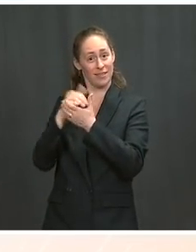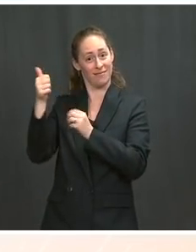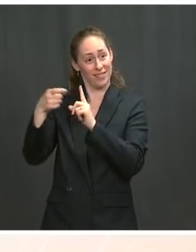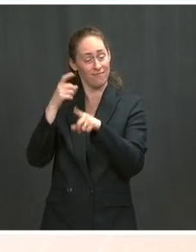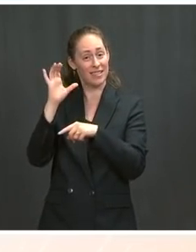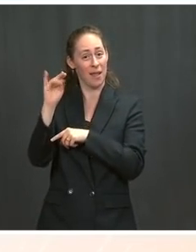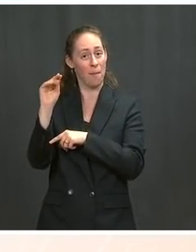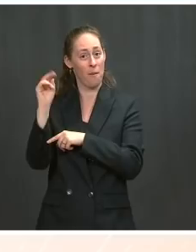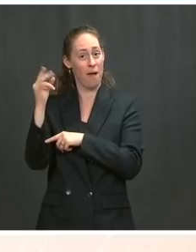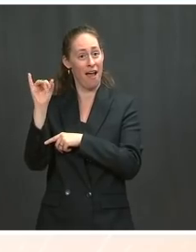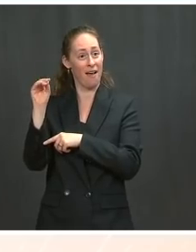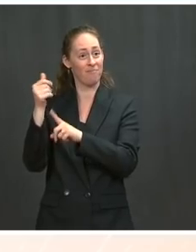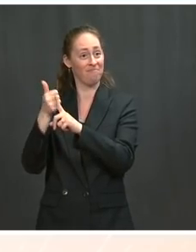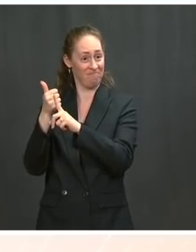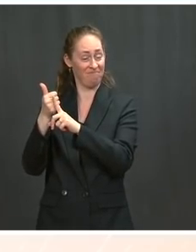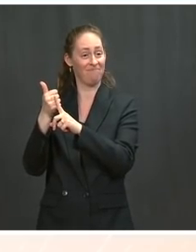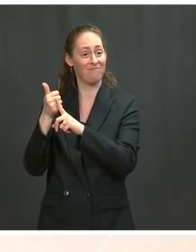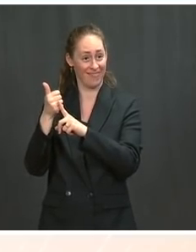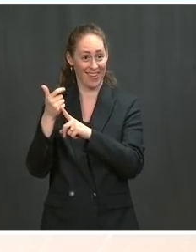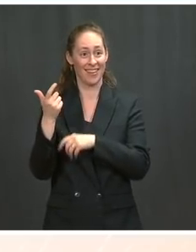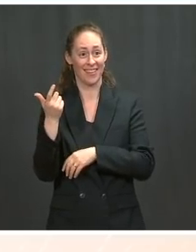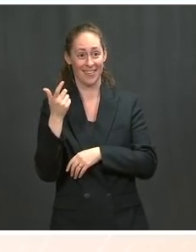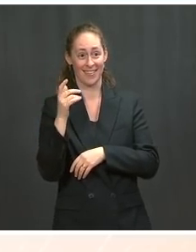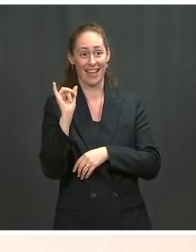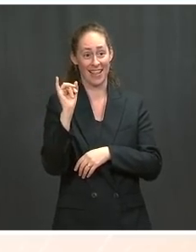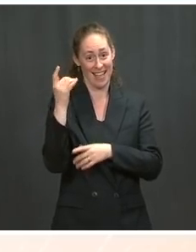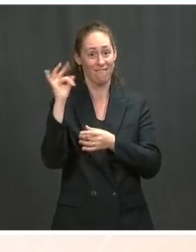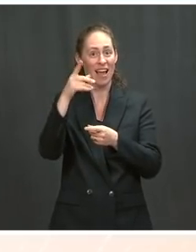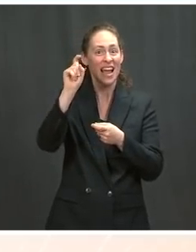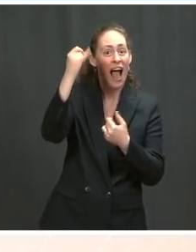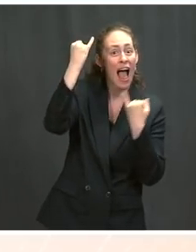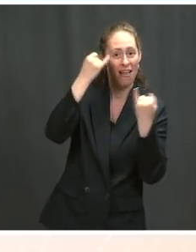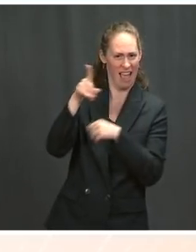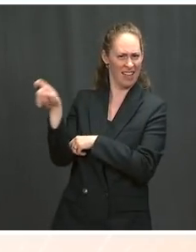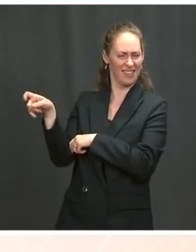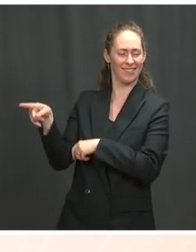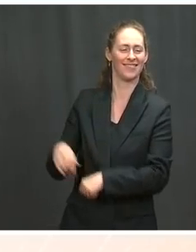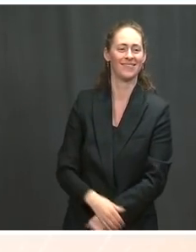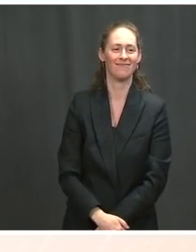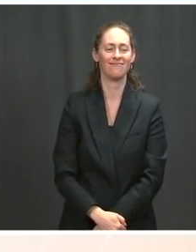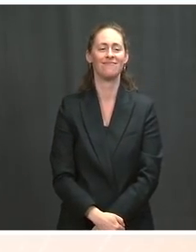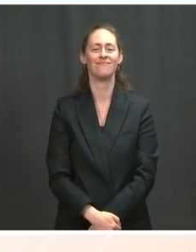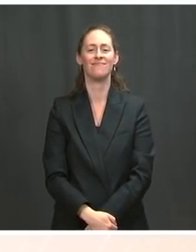Did the President warn Prime Minister Netanyahu yesterday about the rising death toll of civilians there?